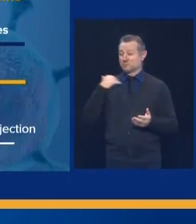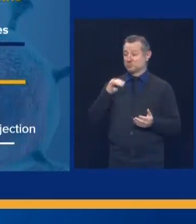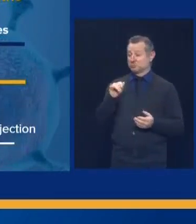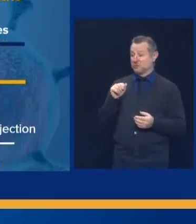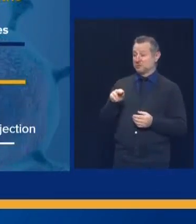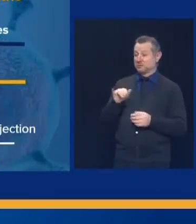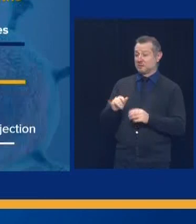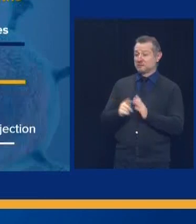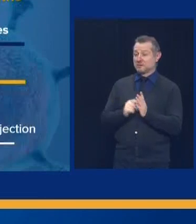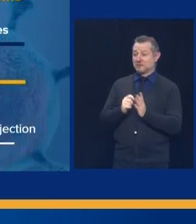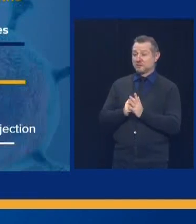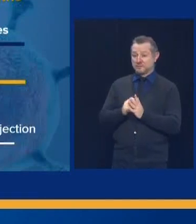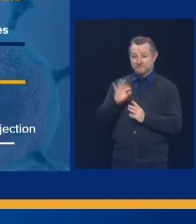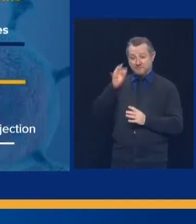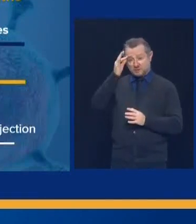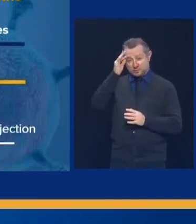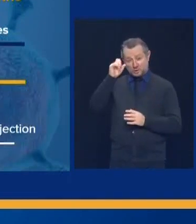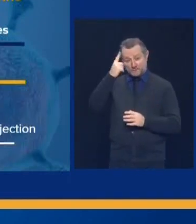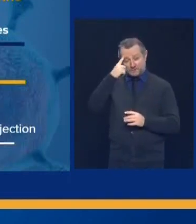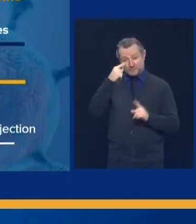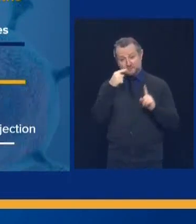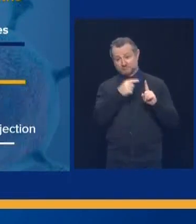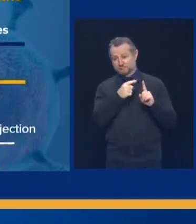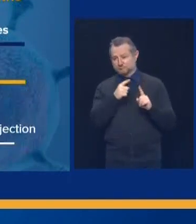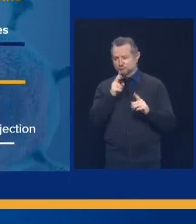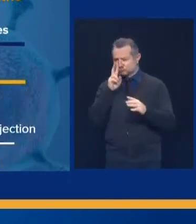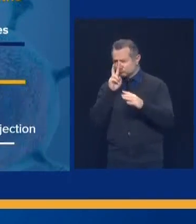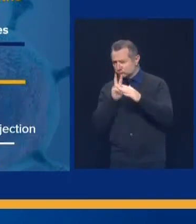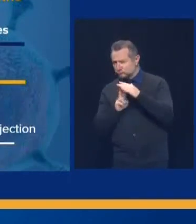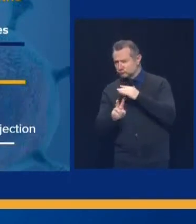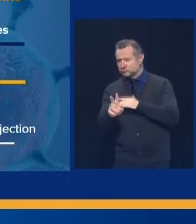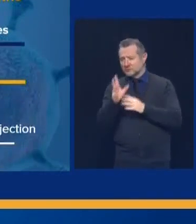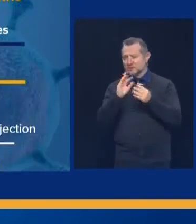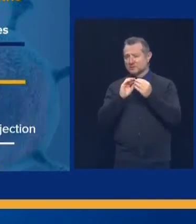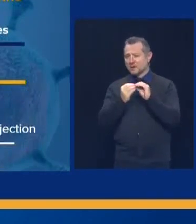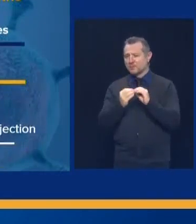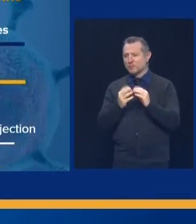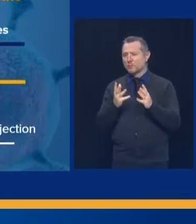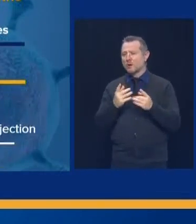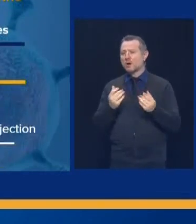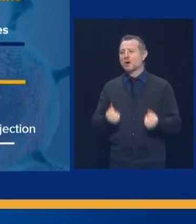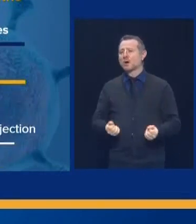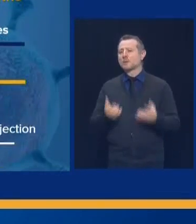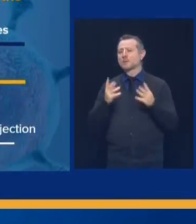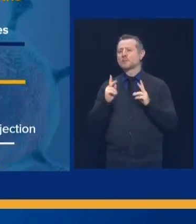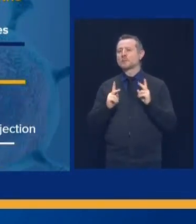THEY PUTç NDS UM P.